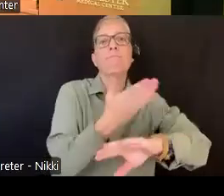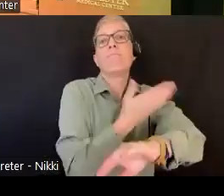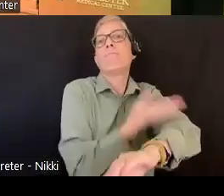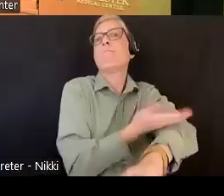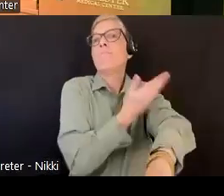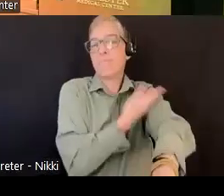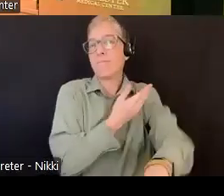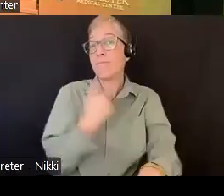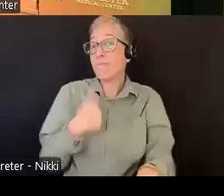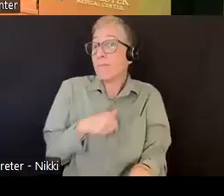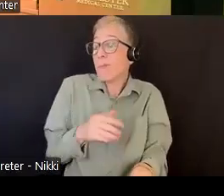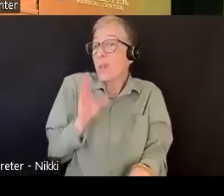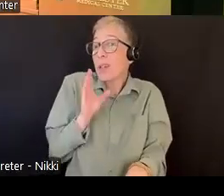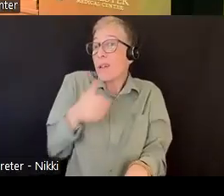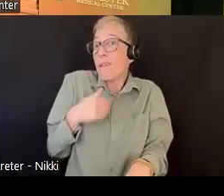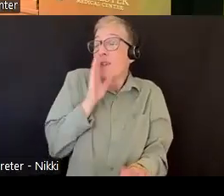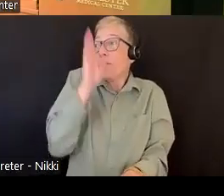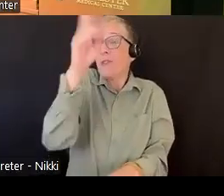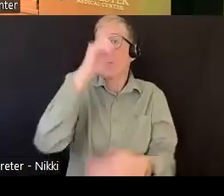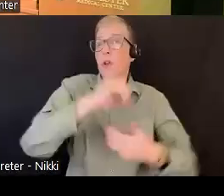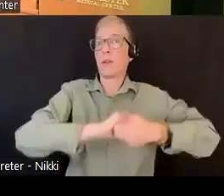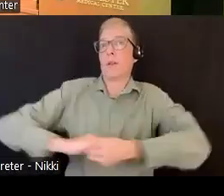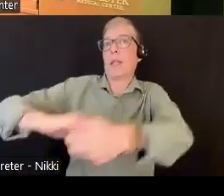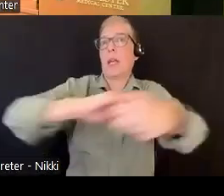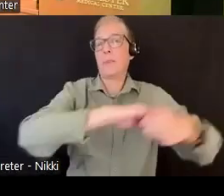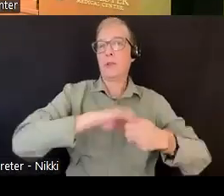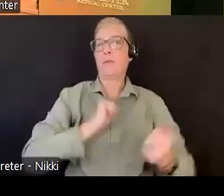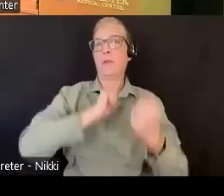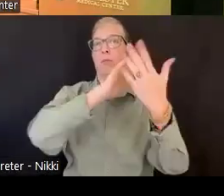collaborative approach rather than having this external idea of how to how to make things better,